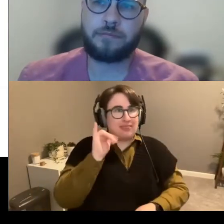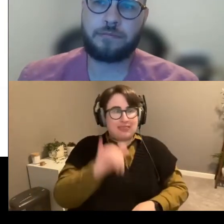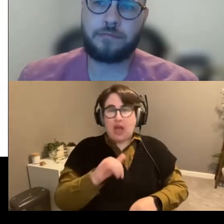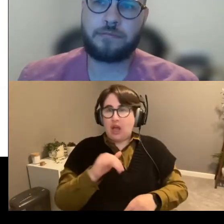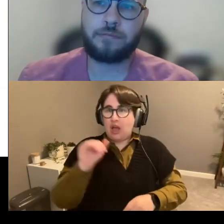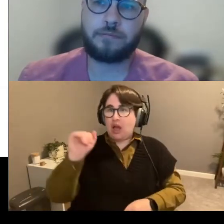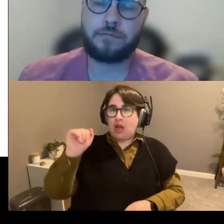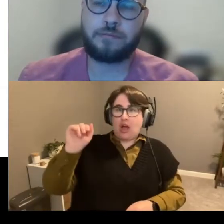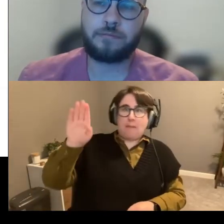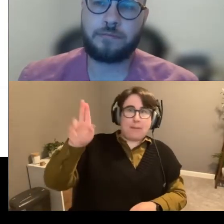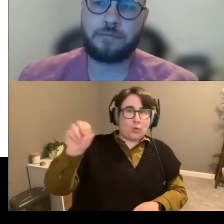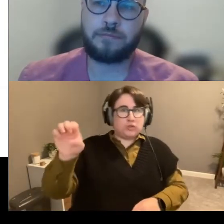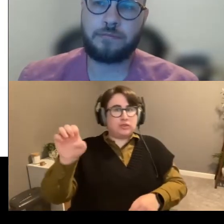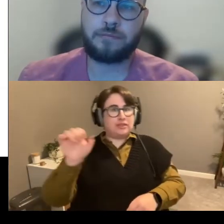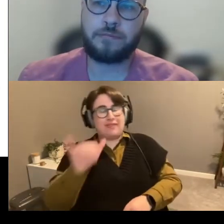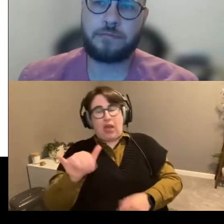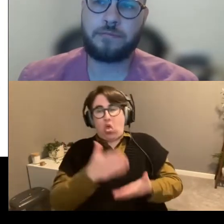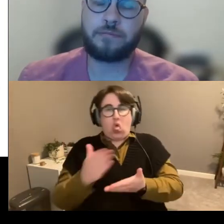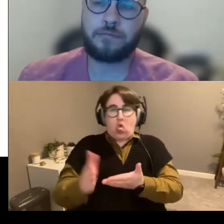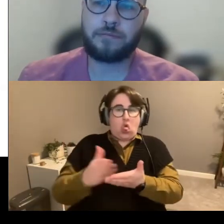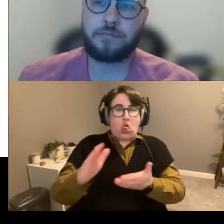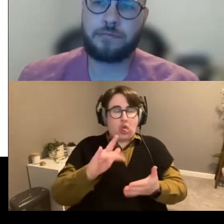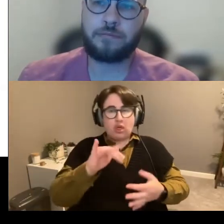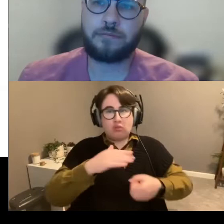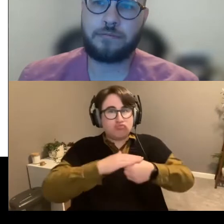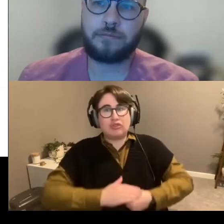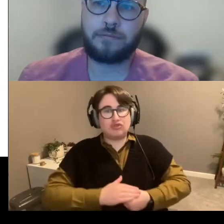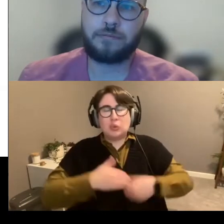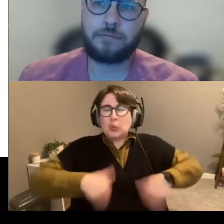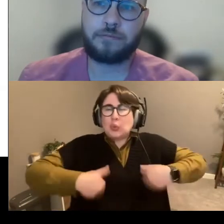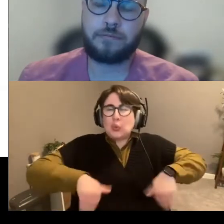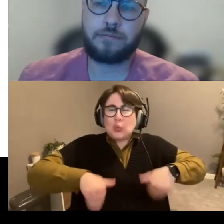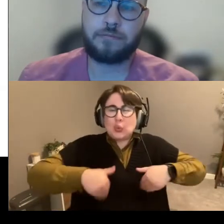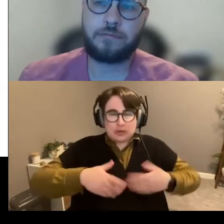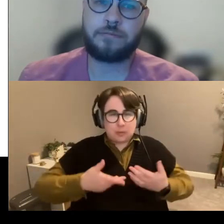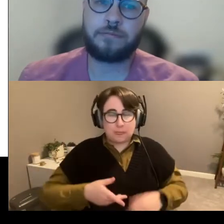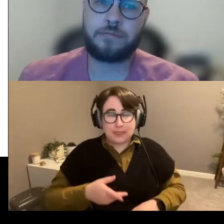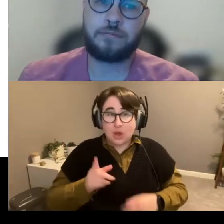so when people are coming through your doors or deciding not to come through your doors,